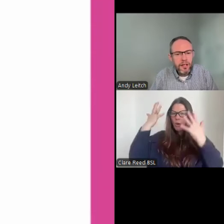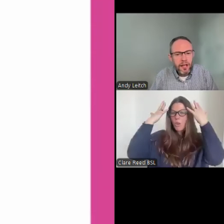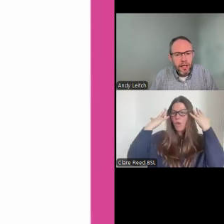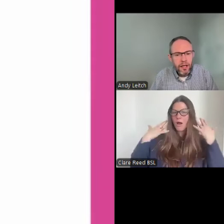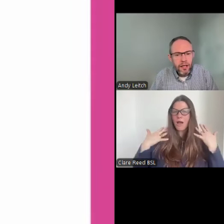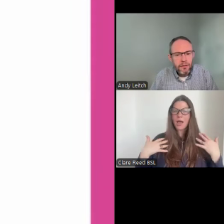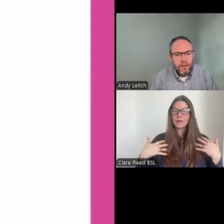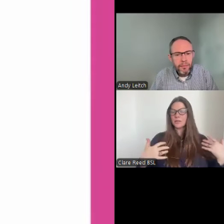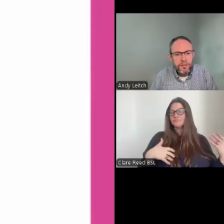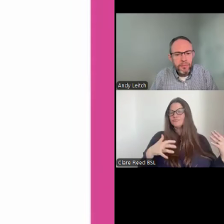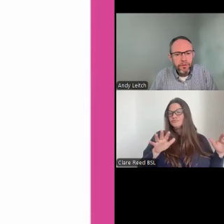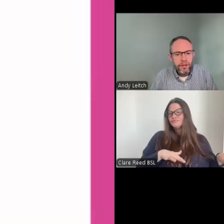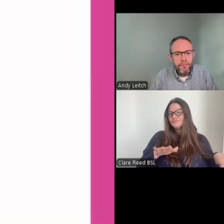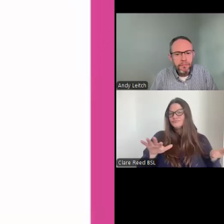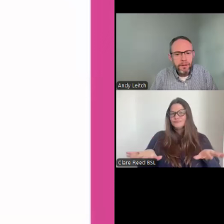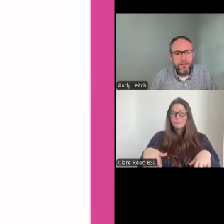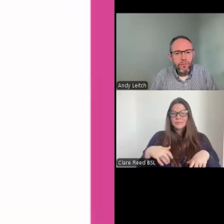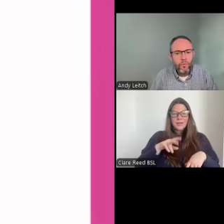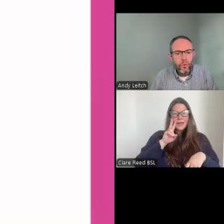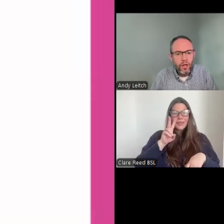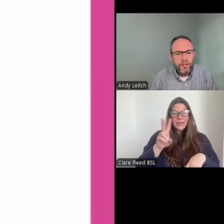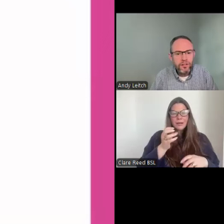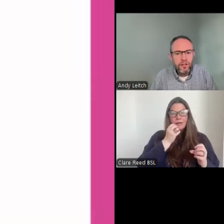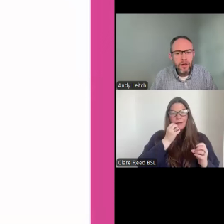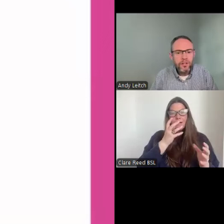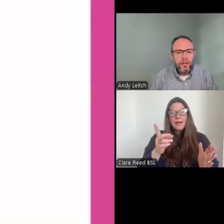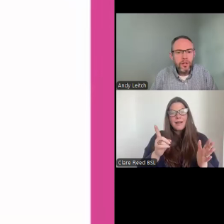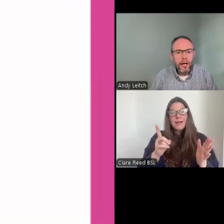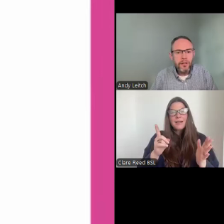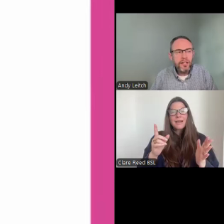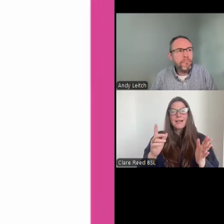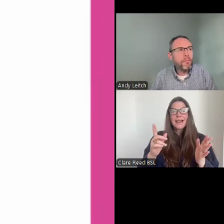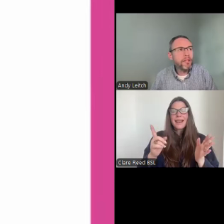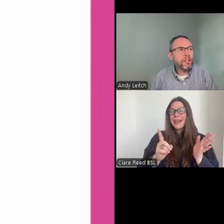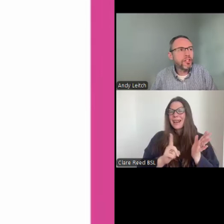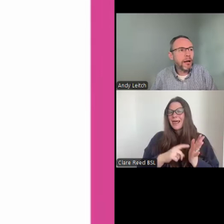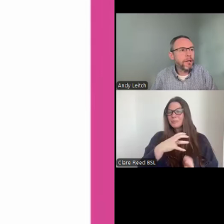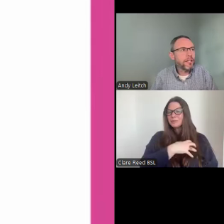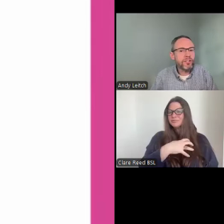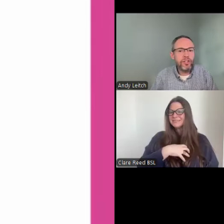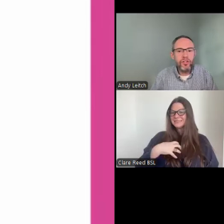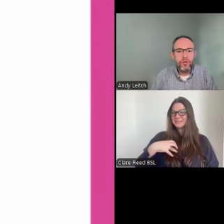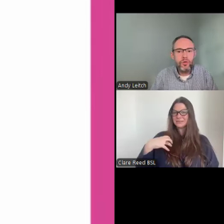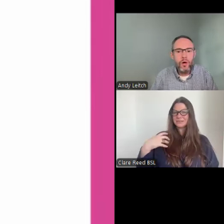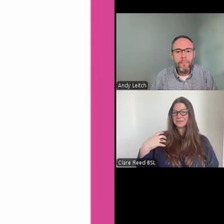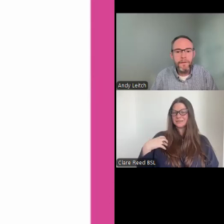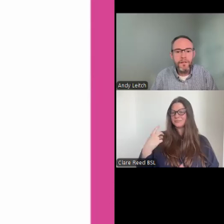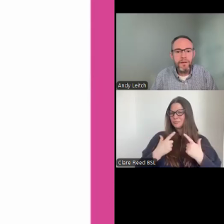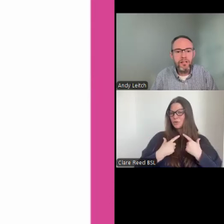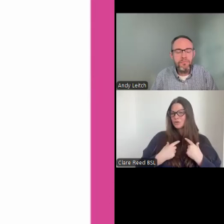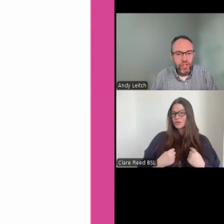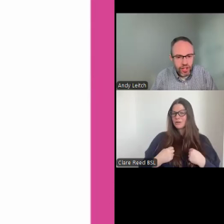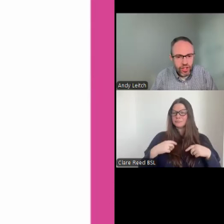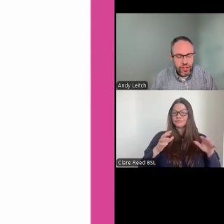like a leopard skin print blouse from Wallace. Take a moment in the chat please to make some suggestions